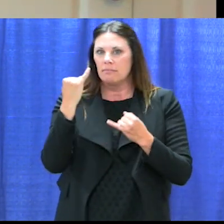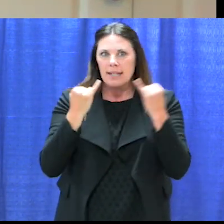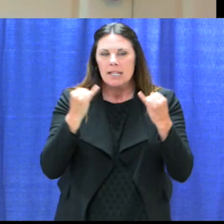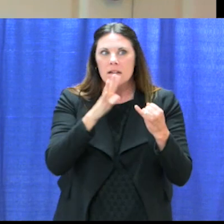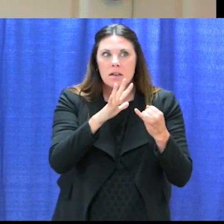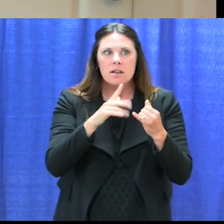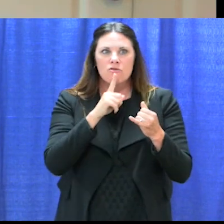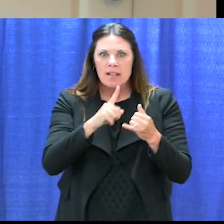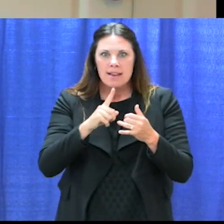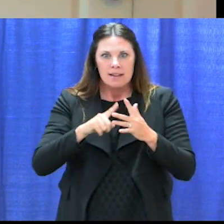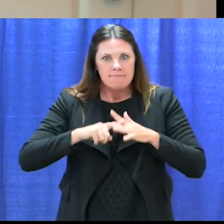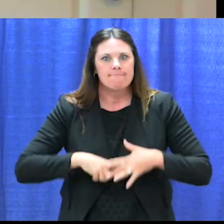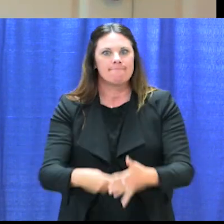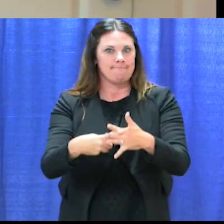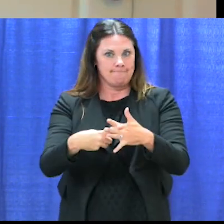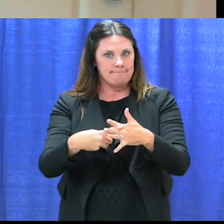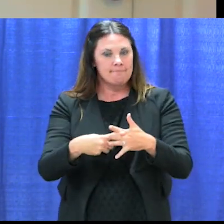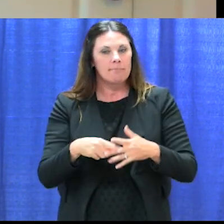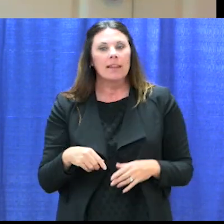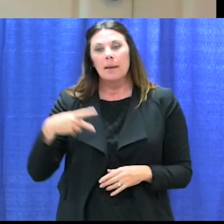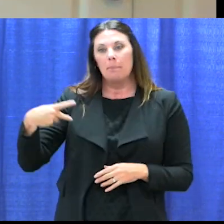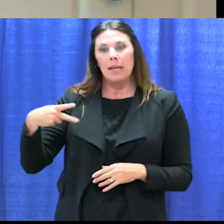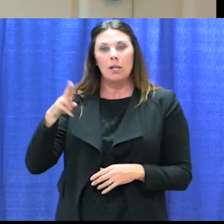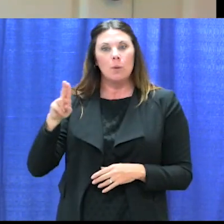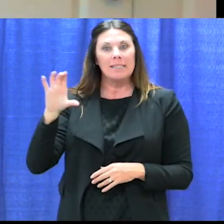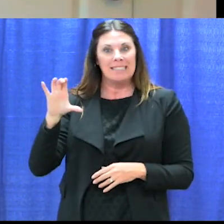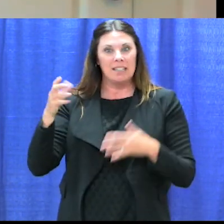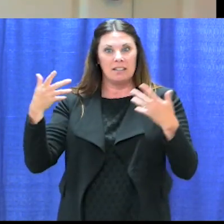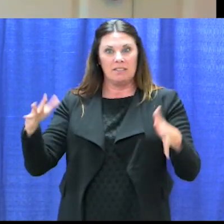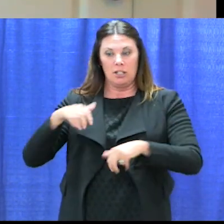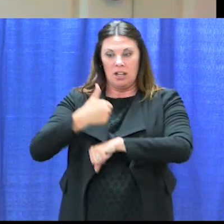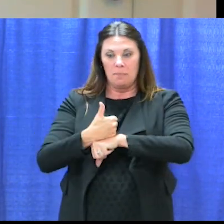I also wanted to let you know that the PUC has posted a searchable map with school districts